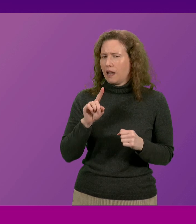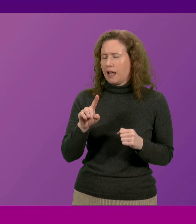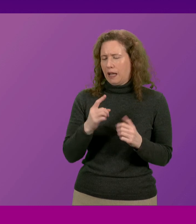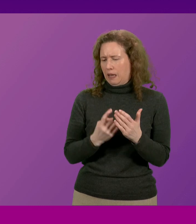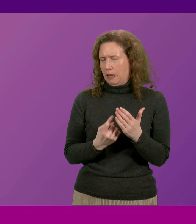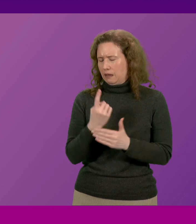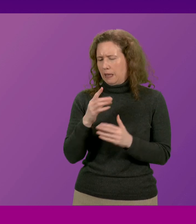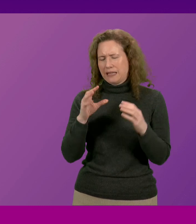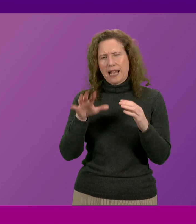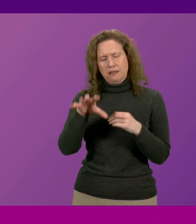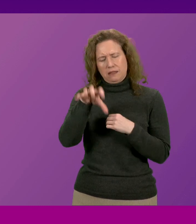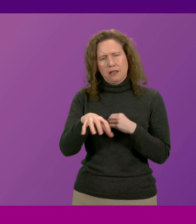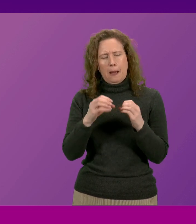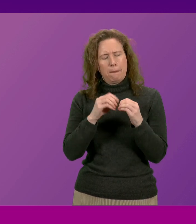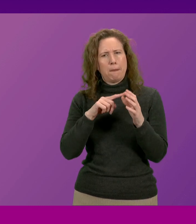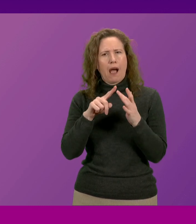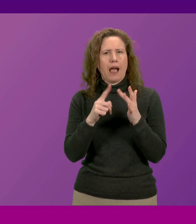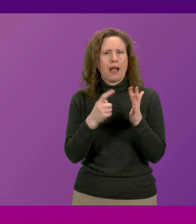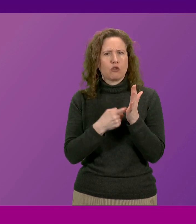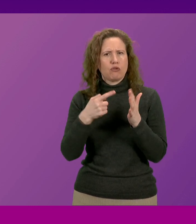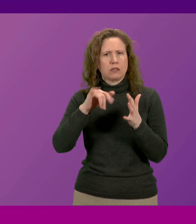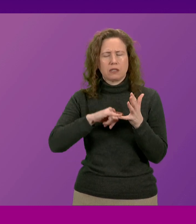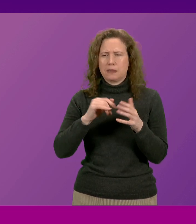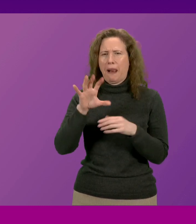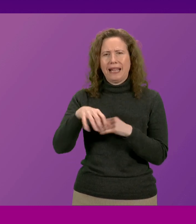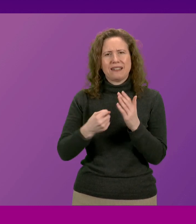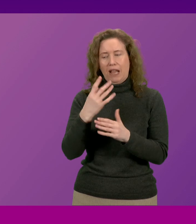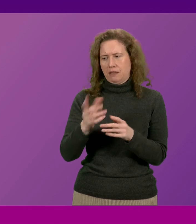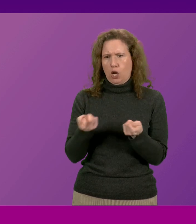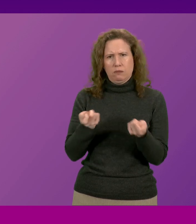At the Beira’s Place event that I co-sponsored with Claire Baker last week,